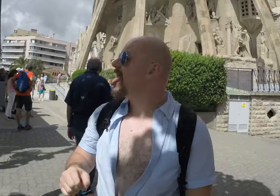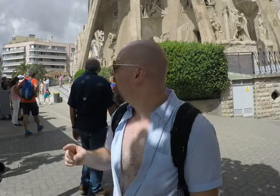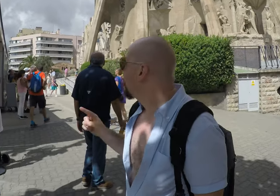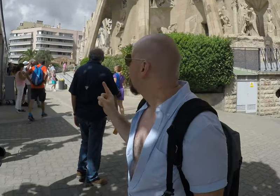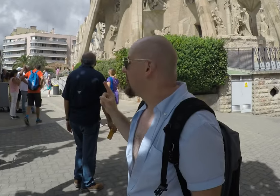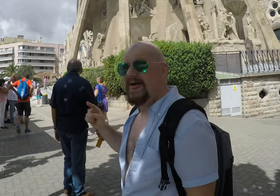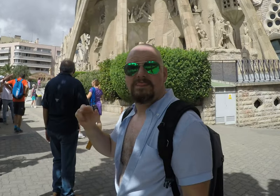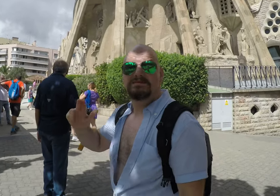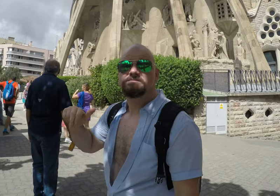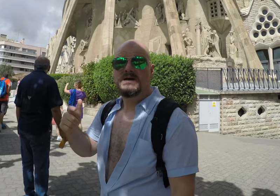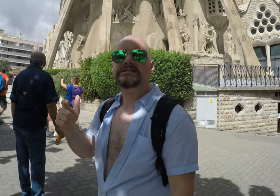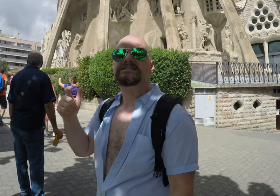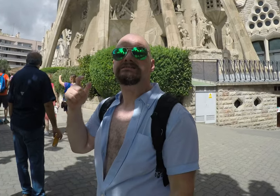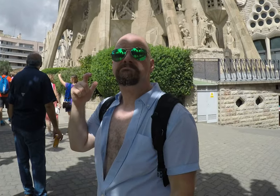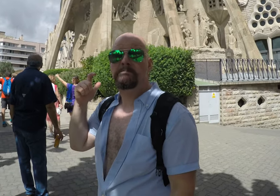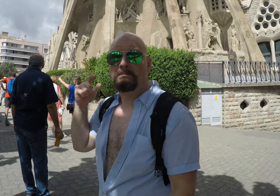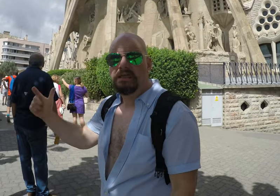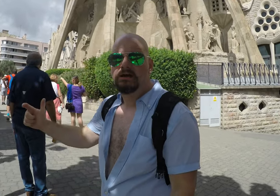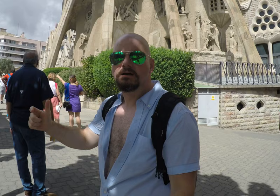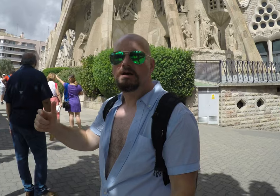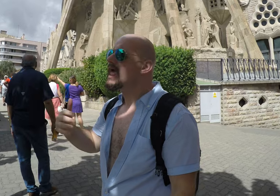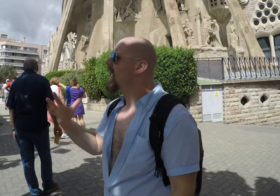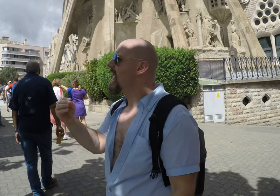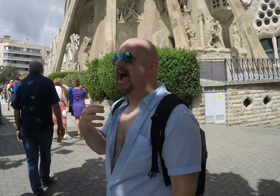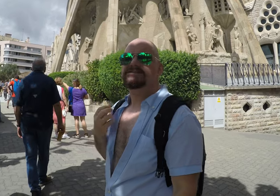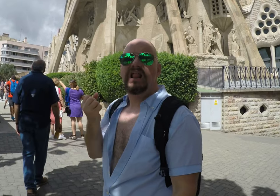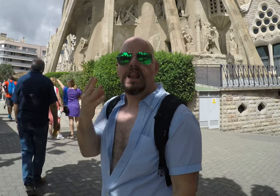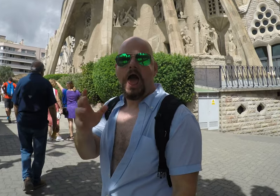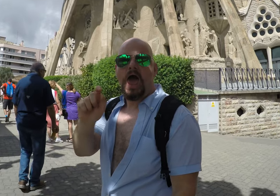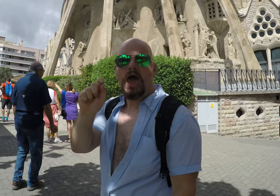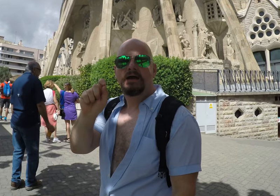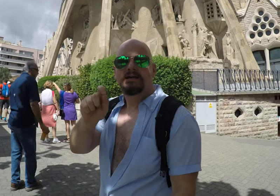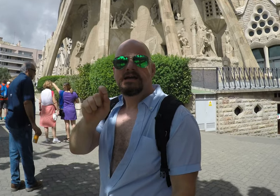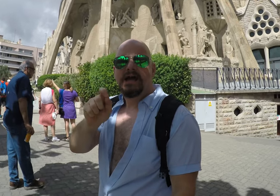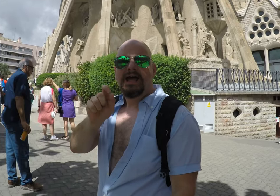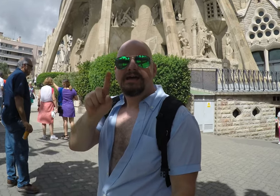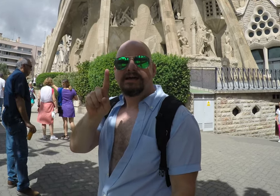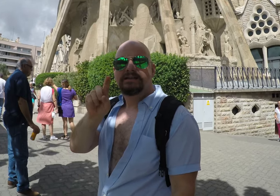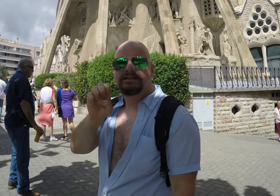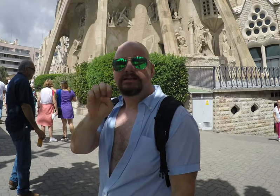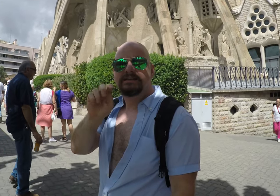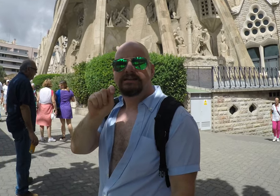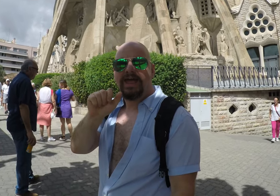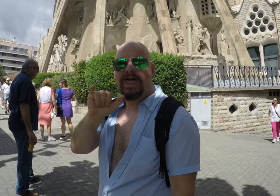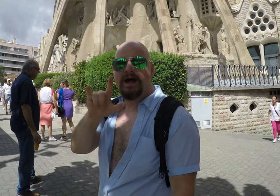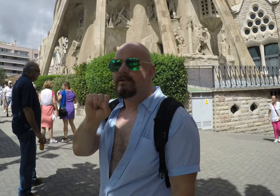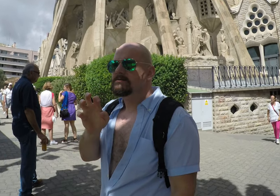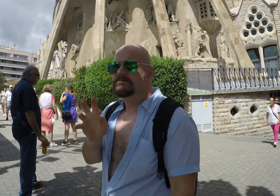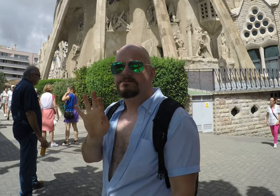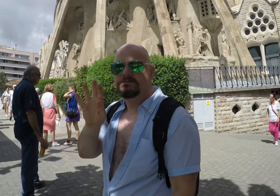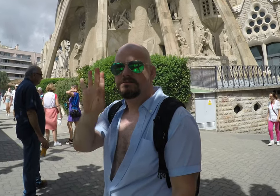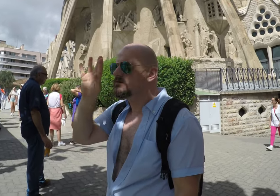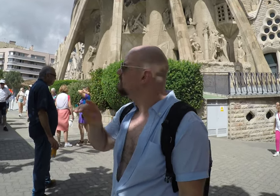The building is big! It has a lot of details on them,